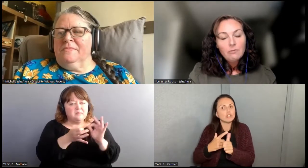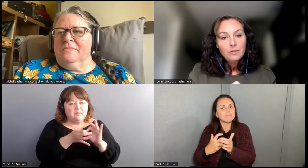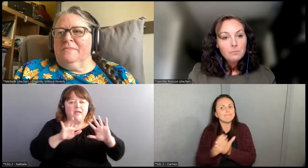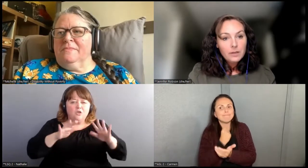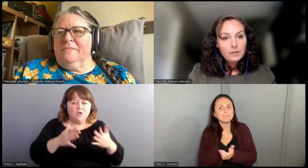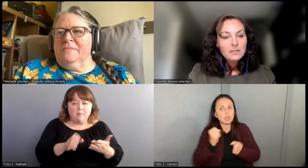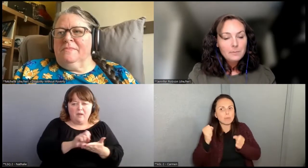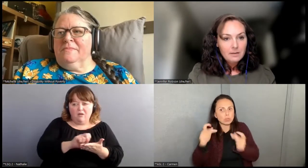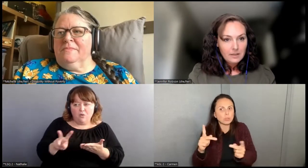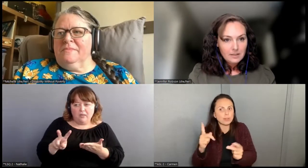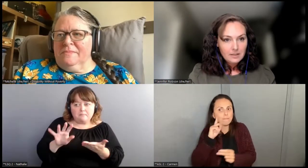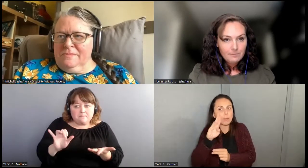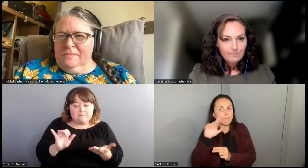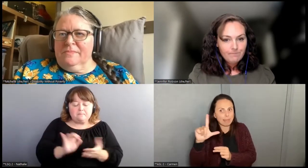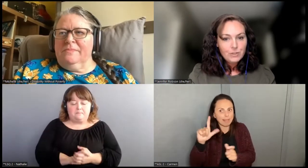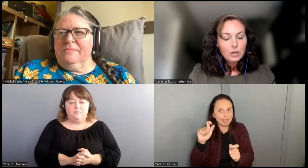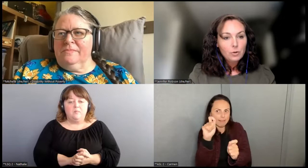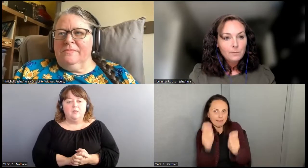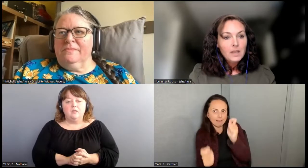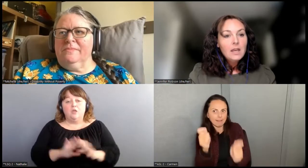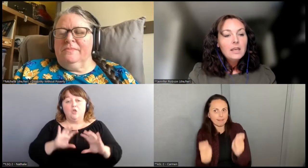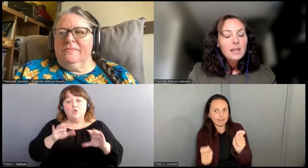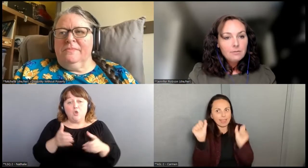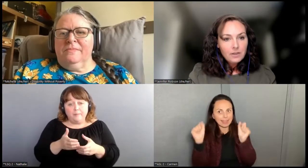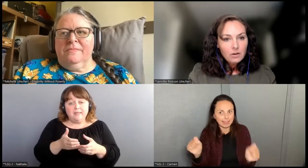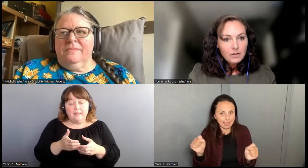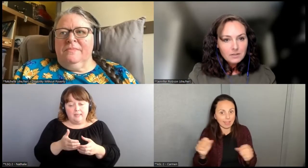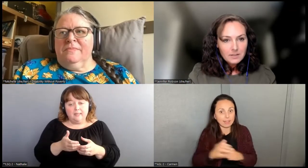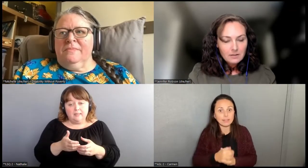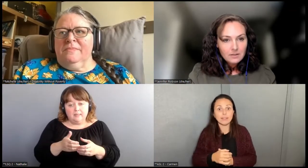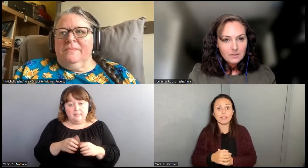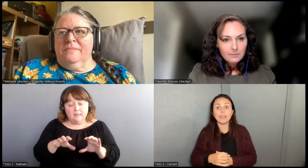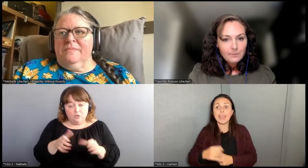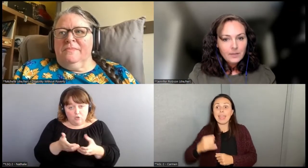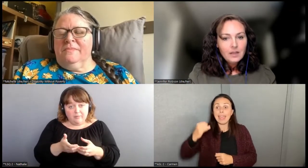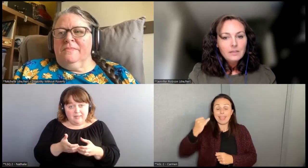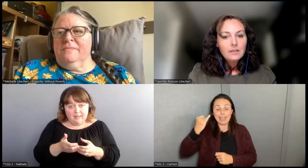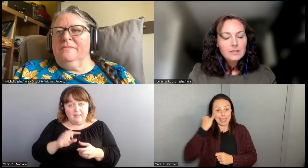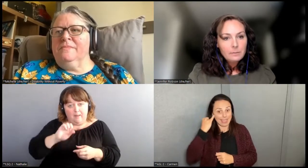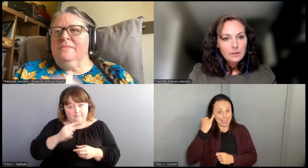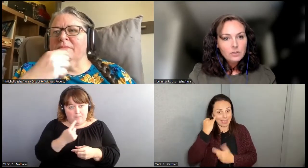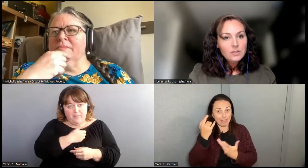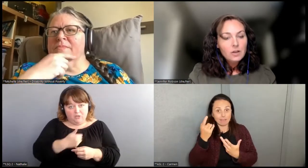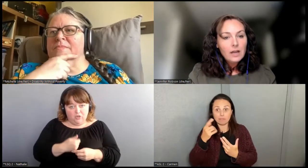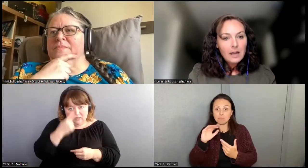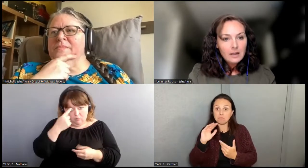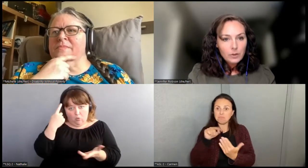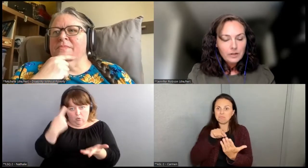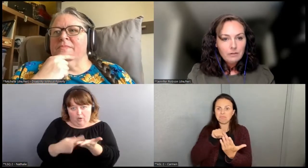FOR THE BILL TO BE AMENDED. SO IF THERE IS A SENSE THAT THIS BILL DOES NOT ADEQUATELY